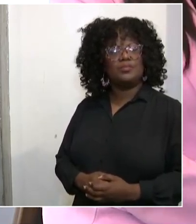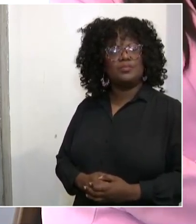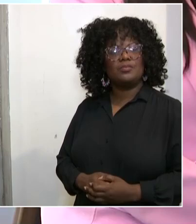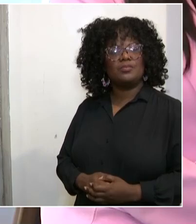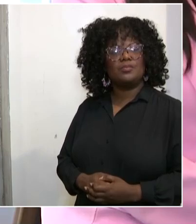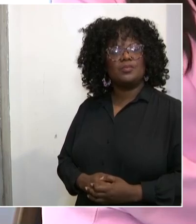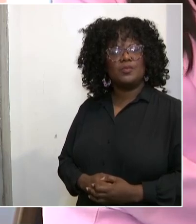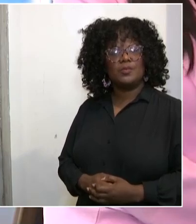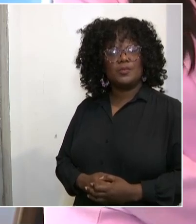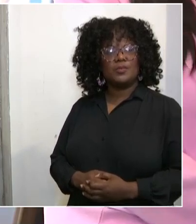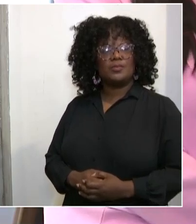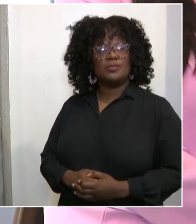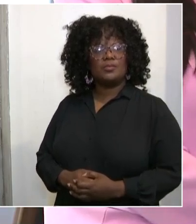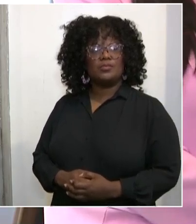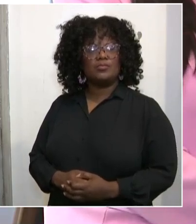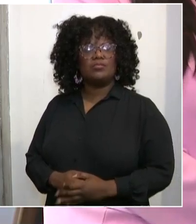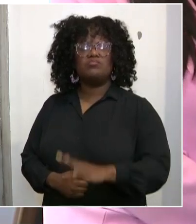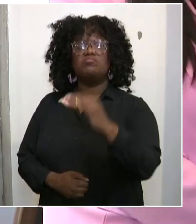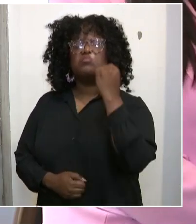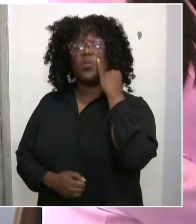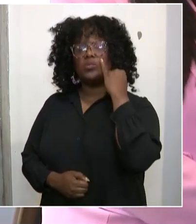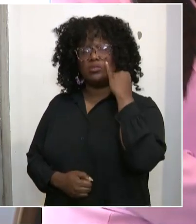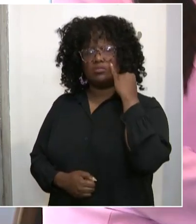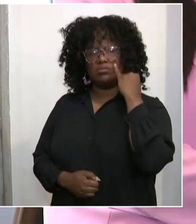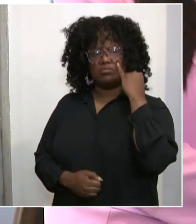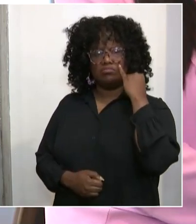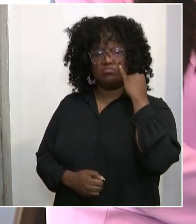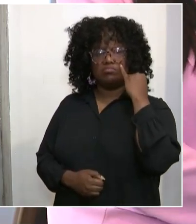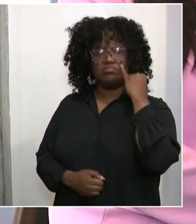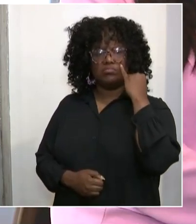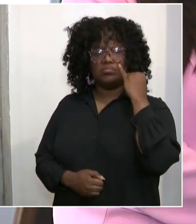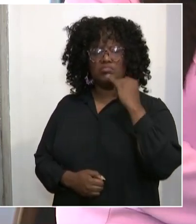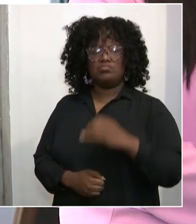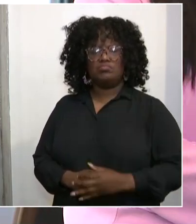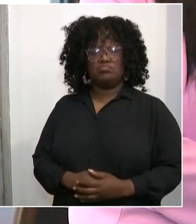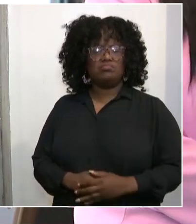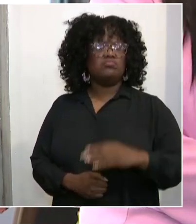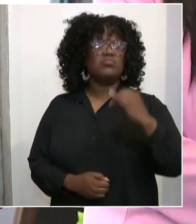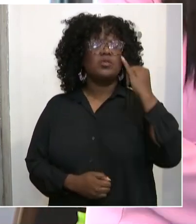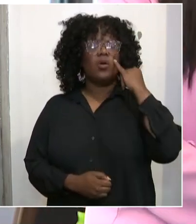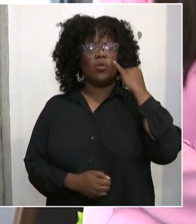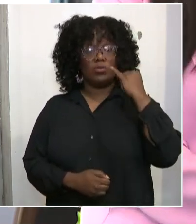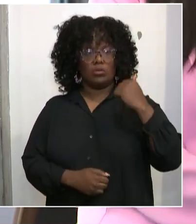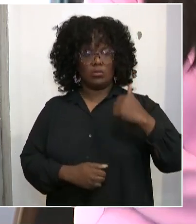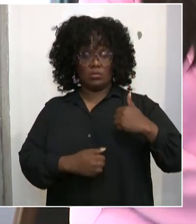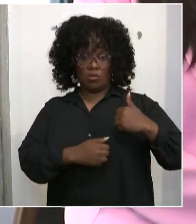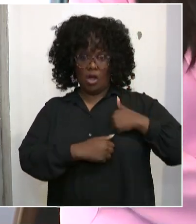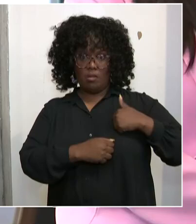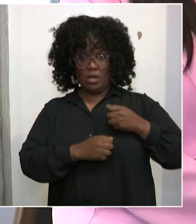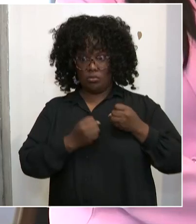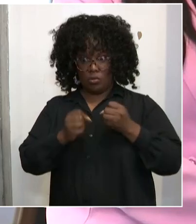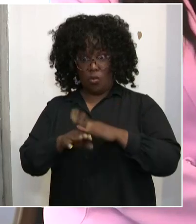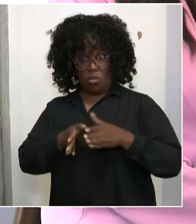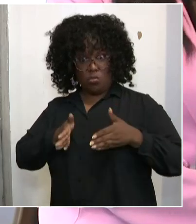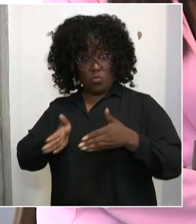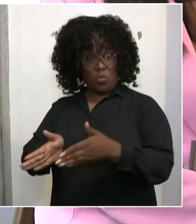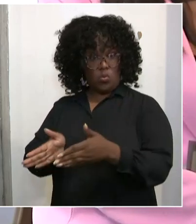Does that give you any encouragement in terms of your concerns about that, you know, hurting the city infrastructure?